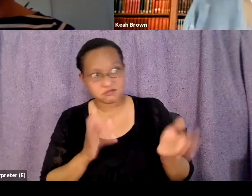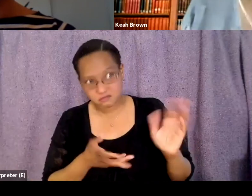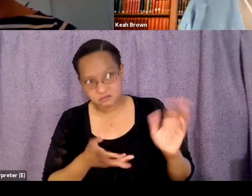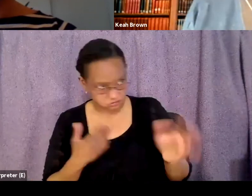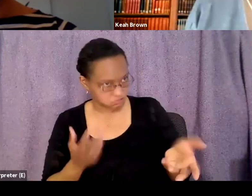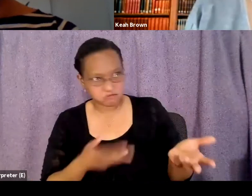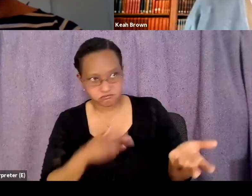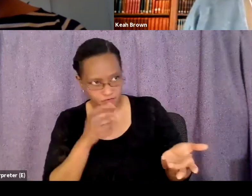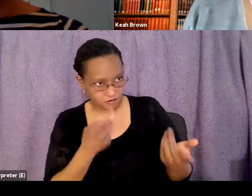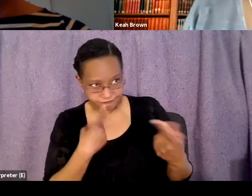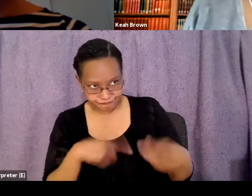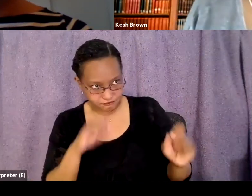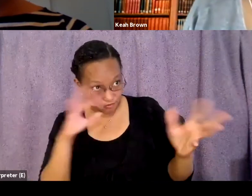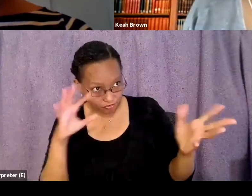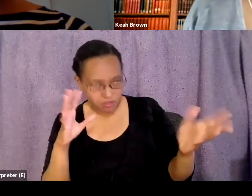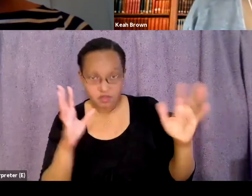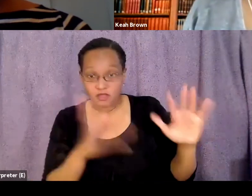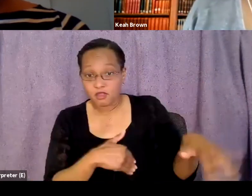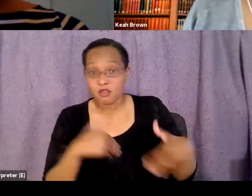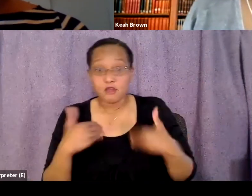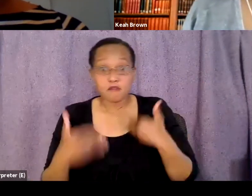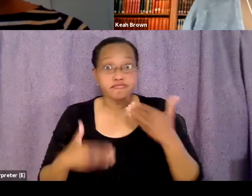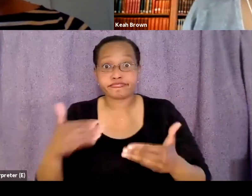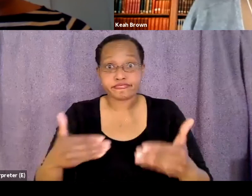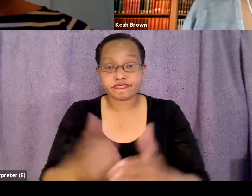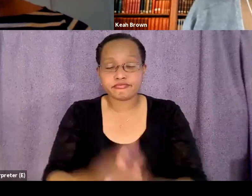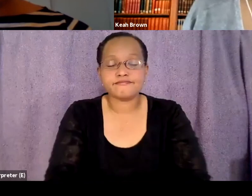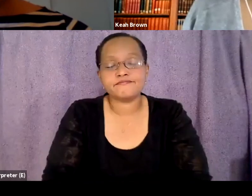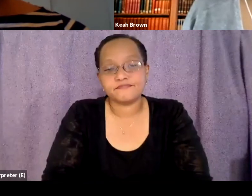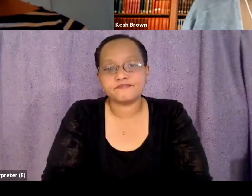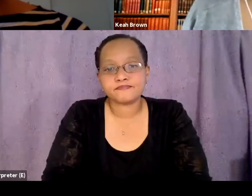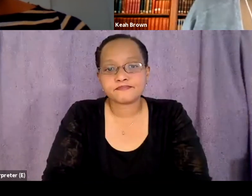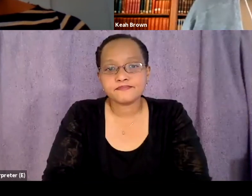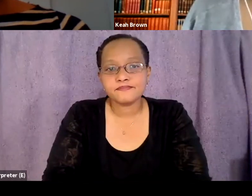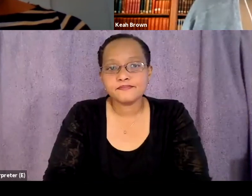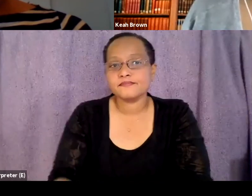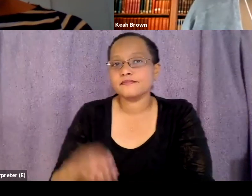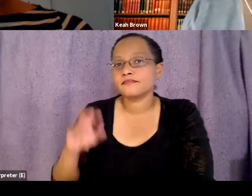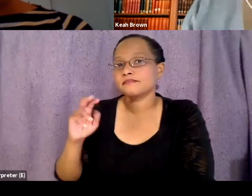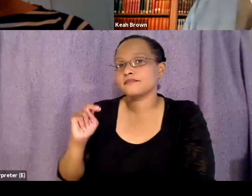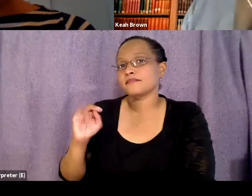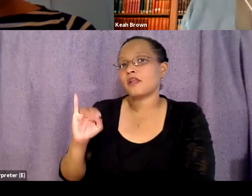Nicole Redding (she/her): And I'm excited to ask you this question because I just found